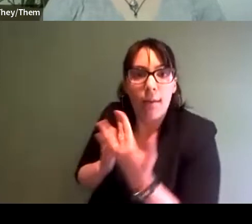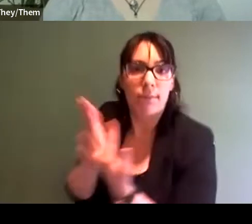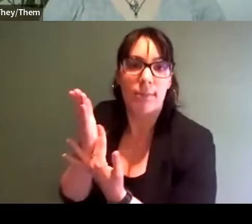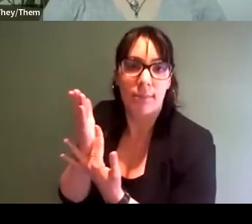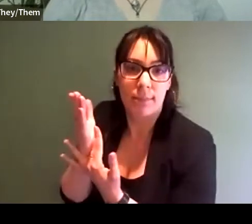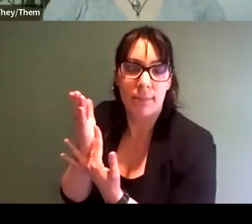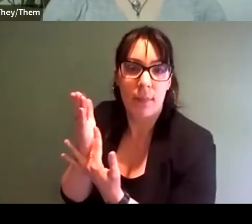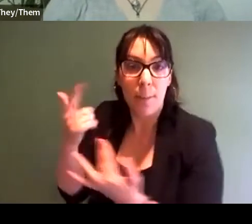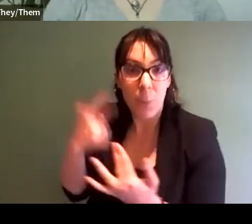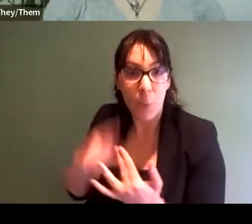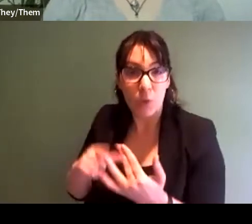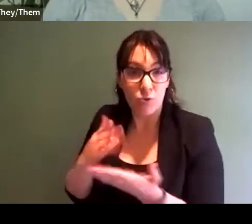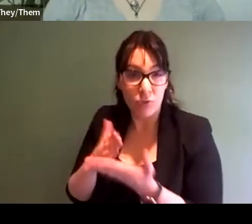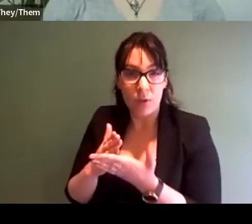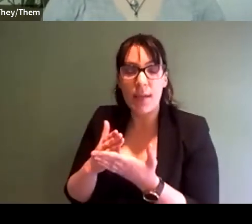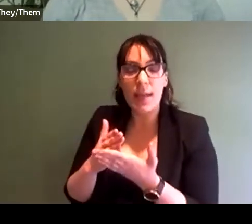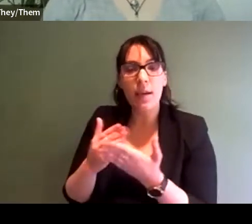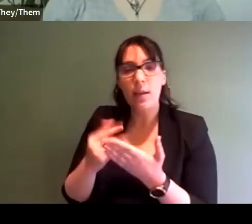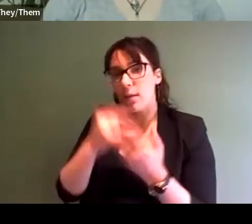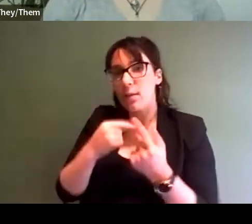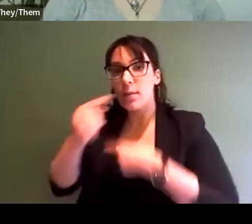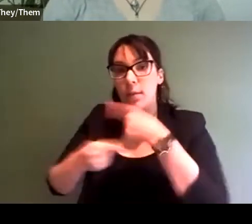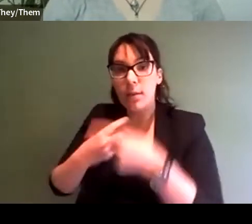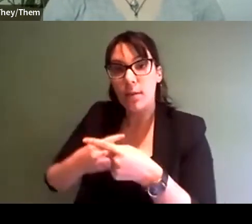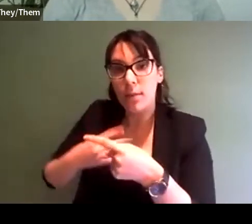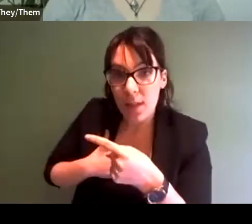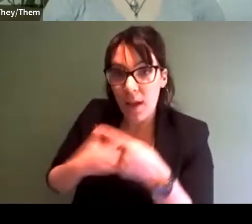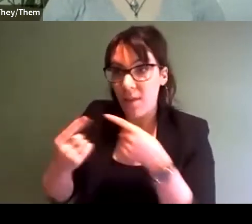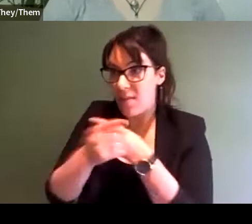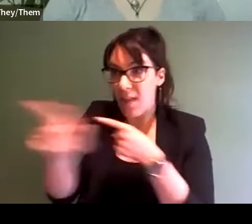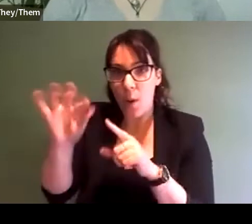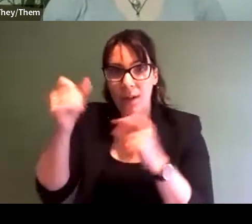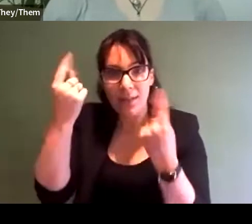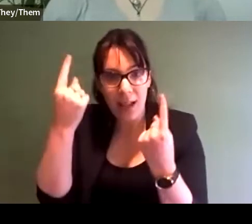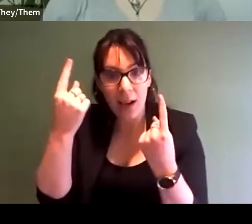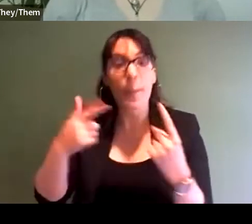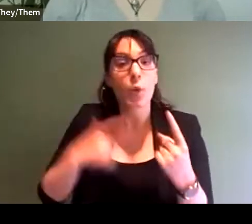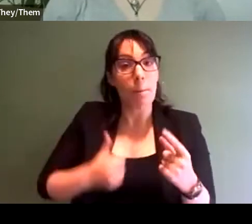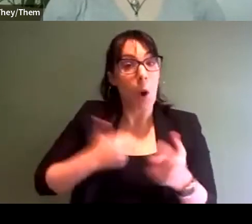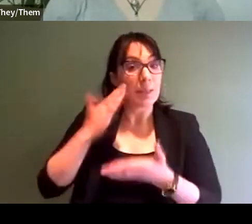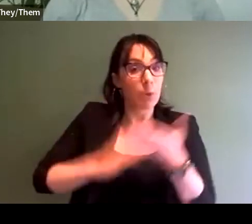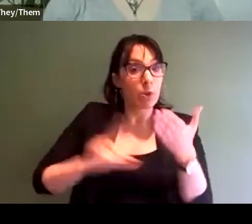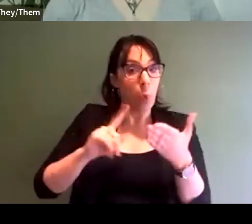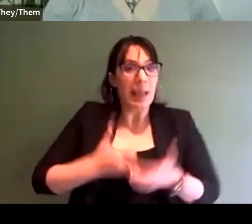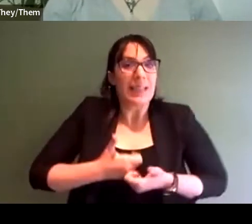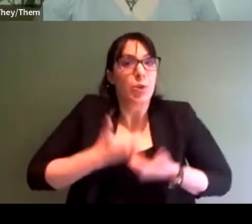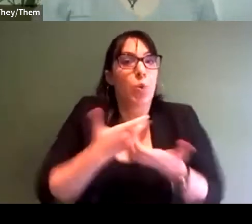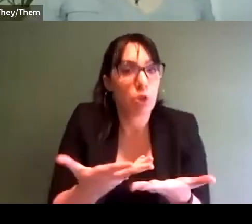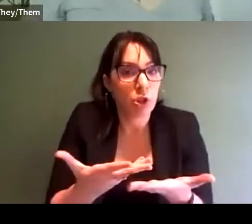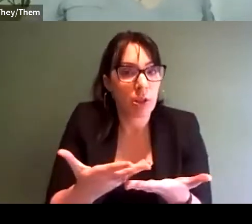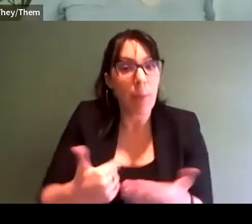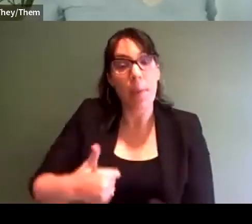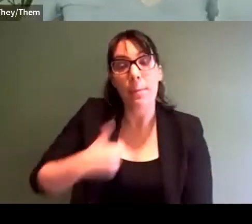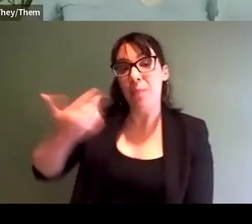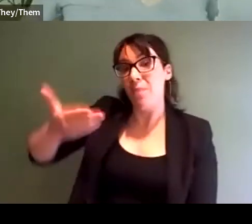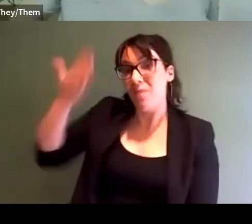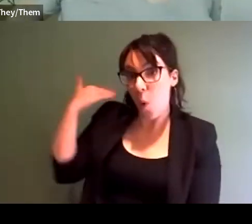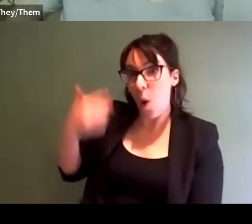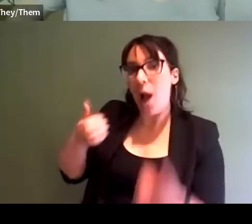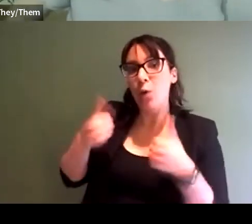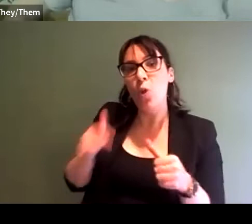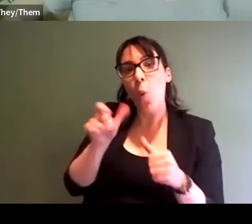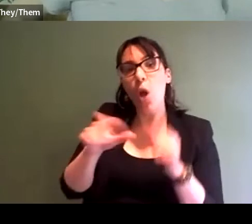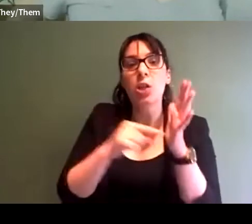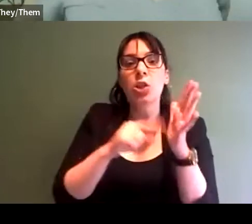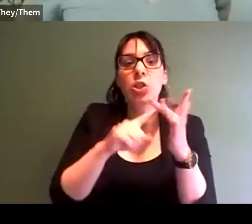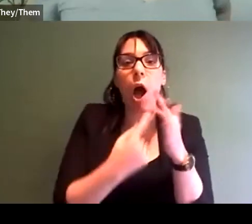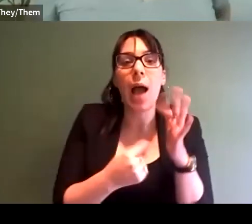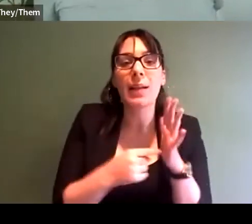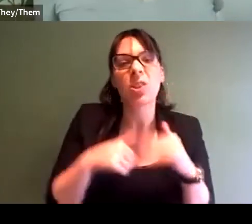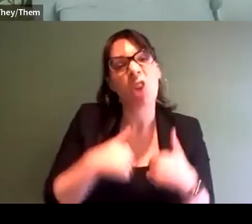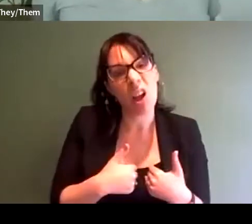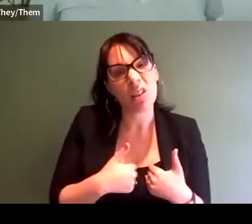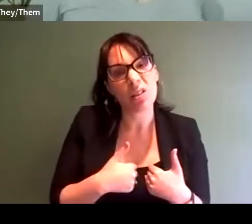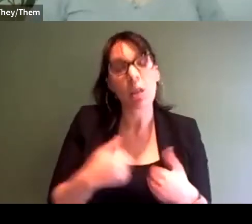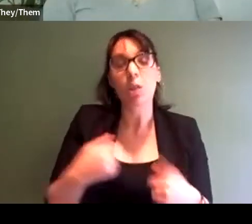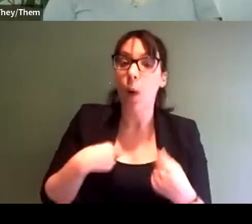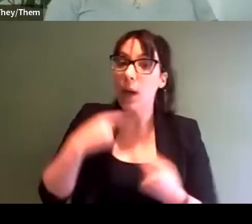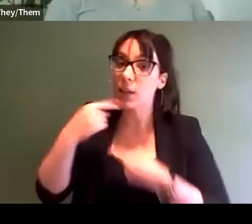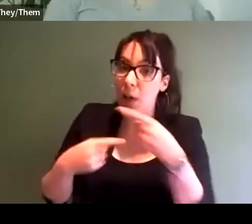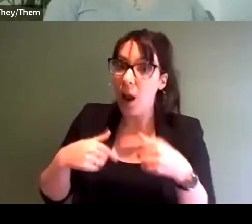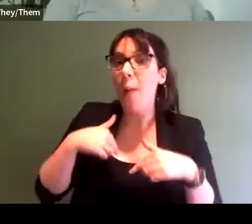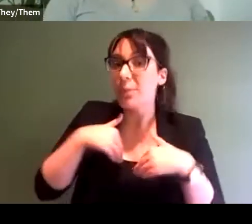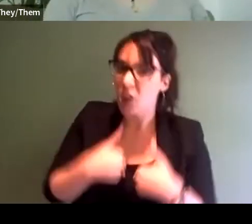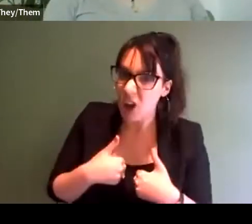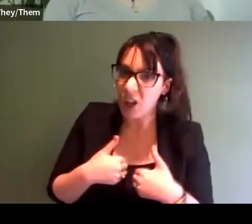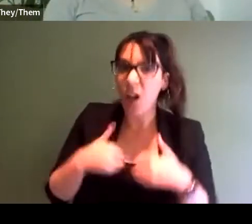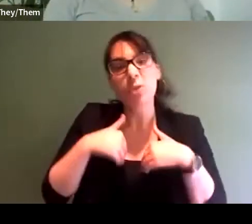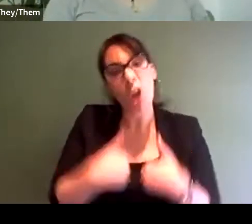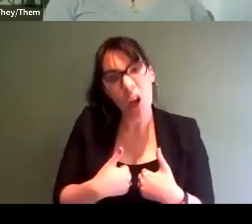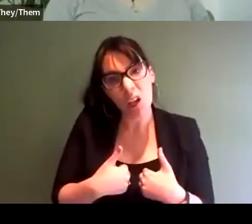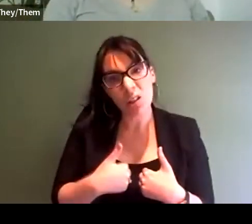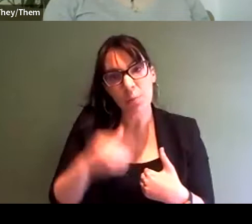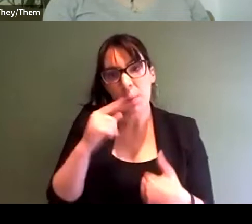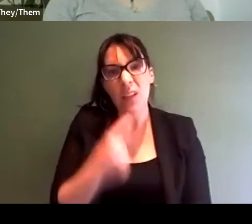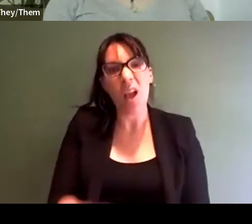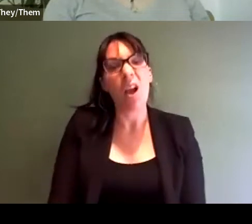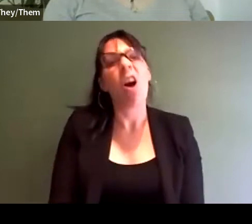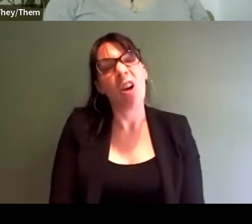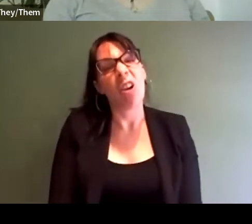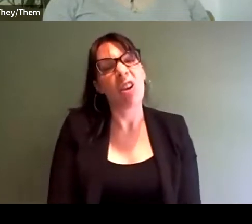For example, I get very exhausted and I get episodes of exhaustion. But I was using the word tired around with the people and so when I was trying to explain my episodes and then I was going to have an episode and I'm saying I'm very tired.